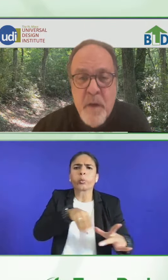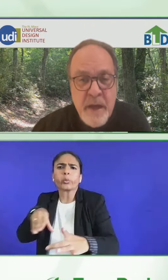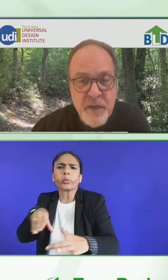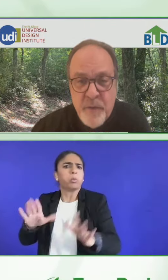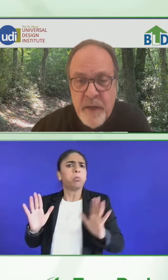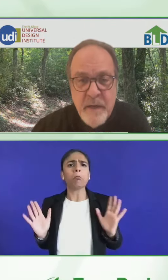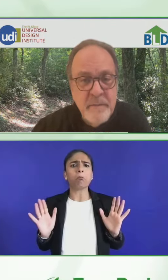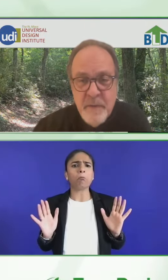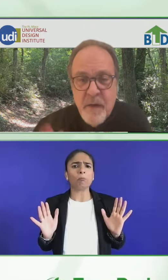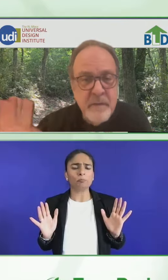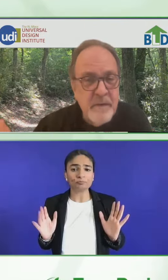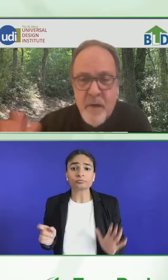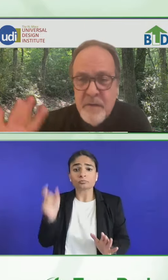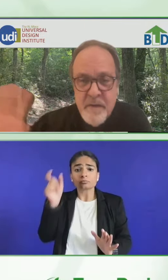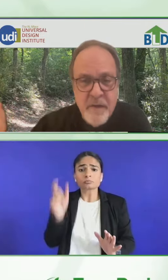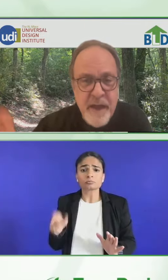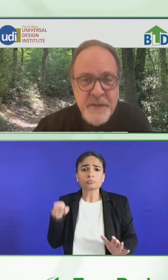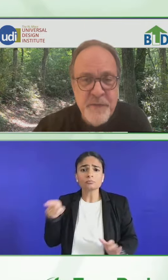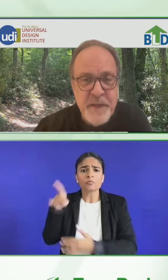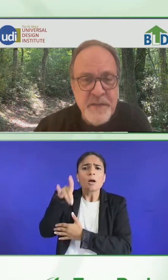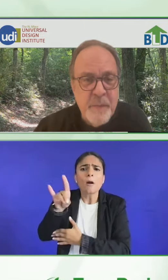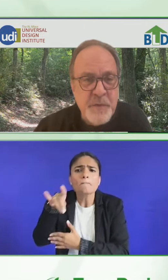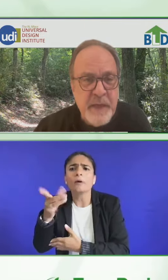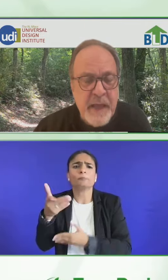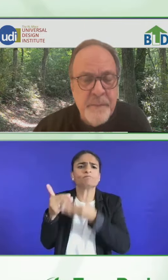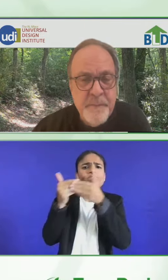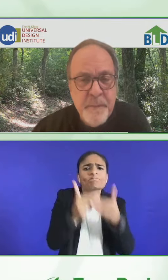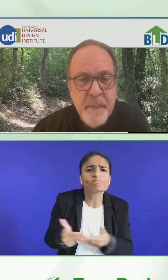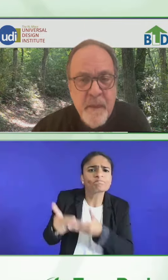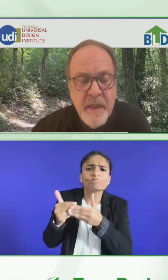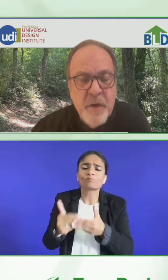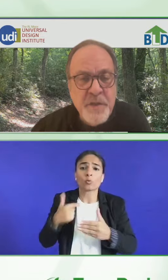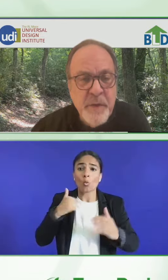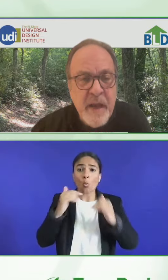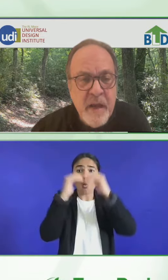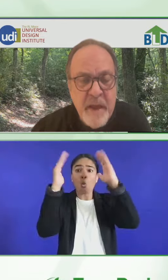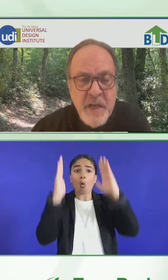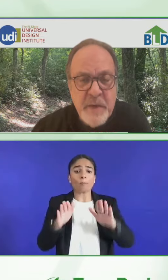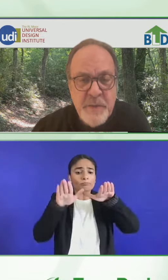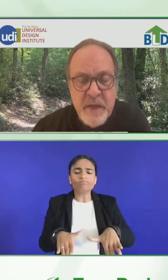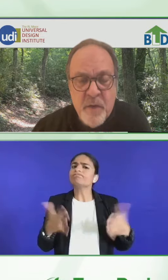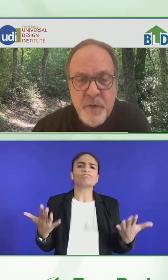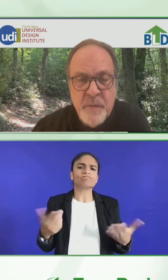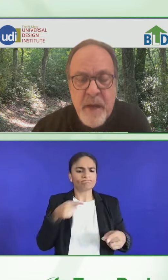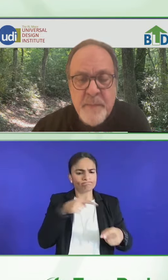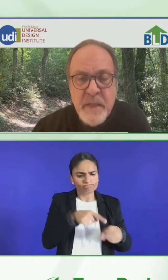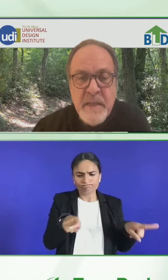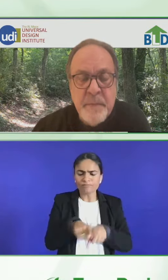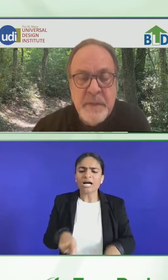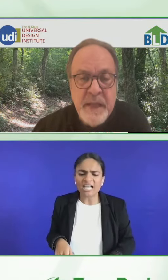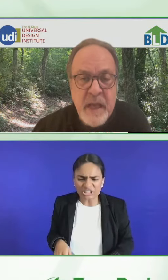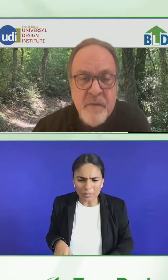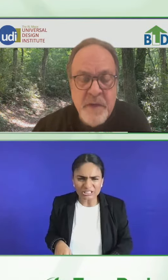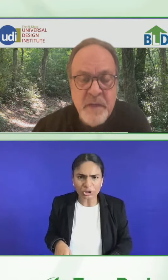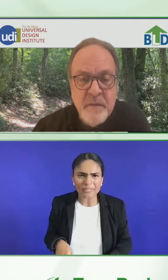monitoring, all kinds of things to help us with that. And I care management. As we get older, perhaps less able to take care of ourselves.